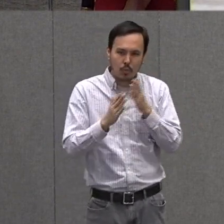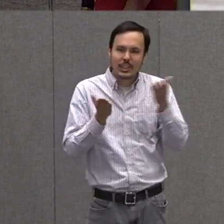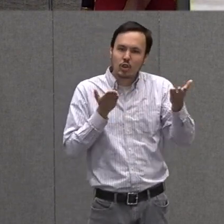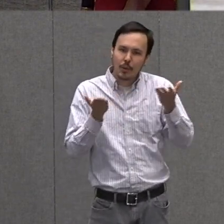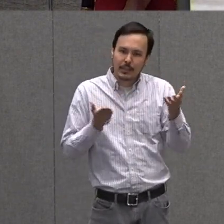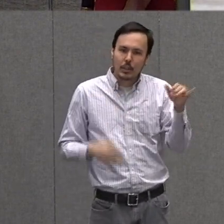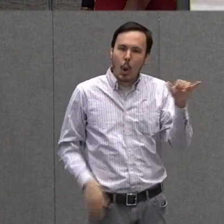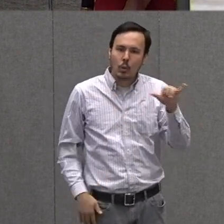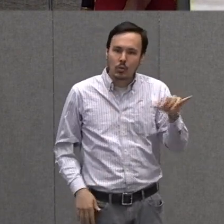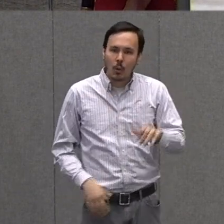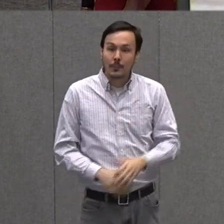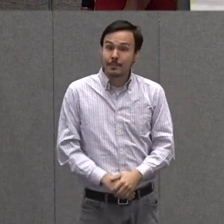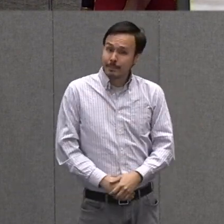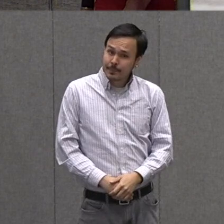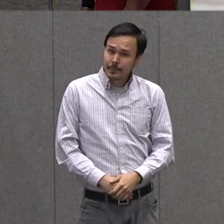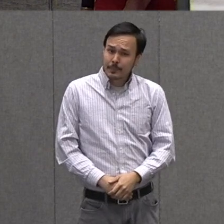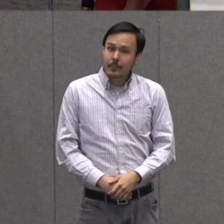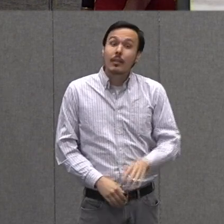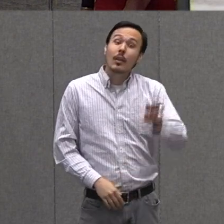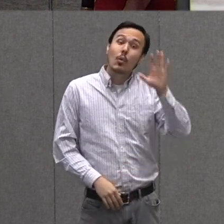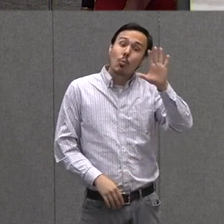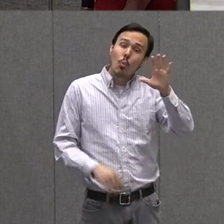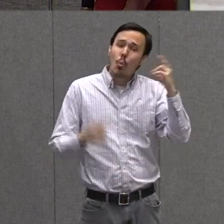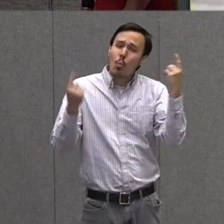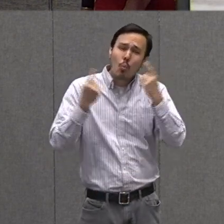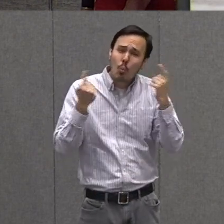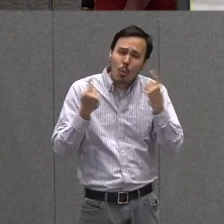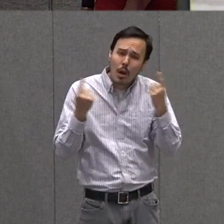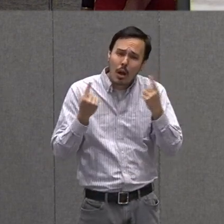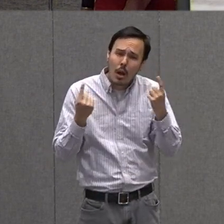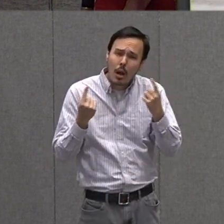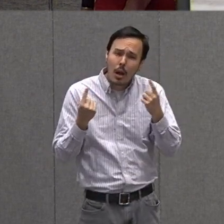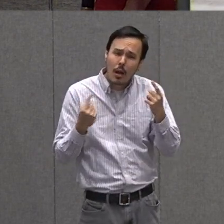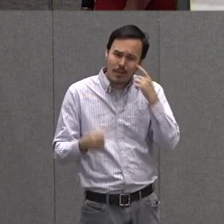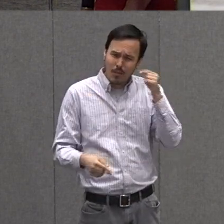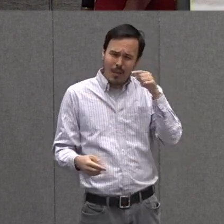What do you wonder about this picture?